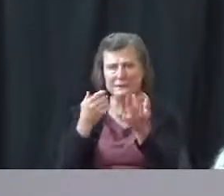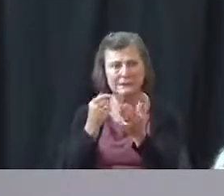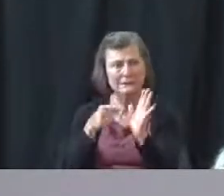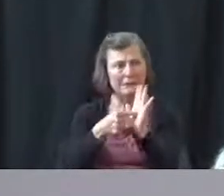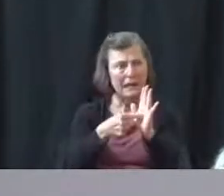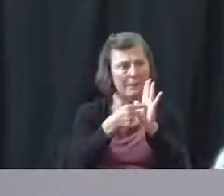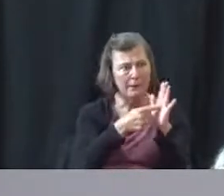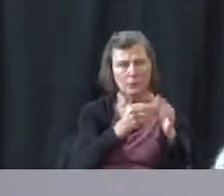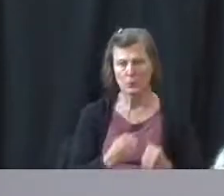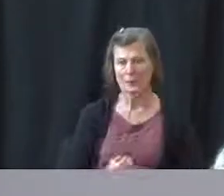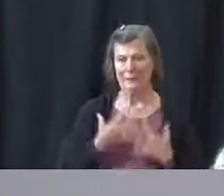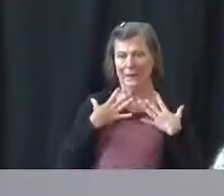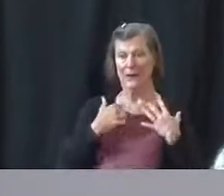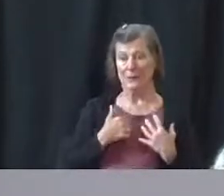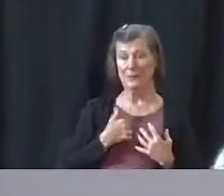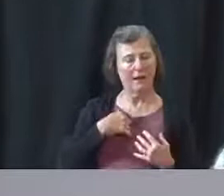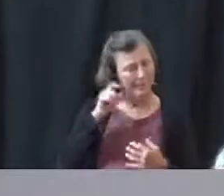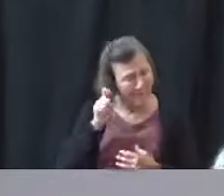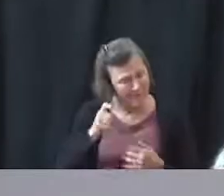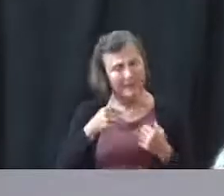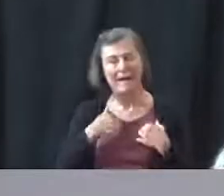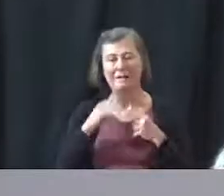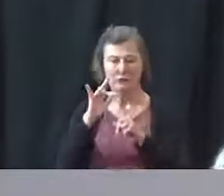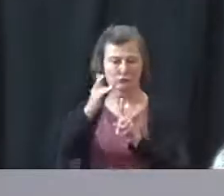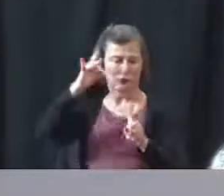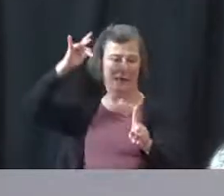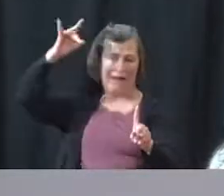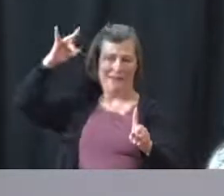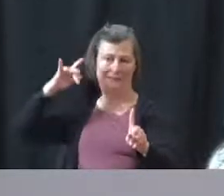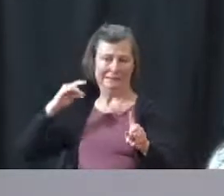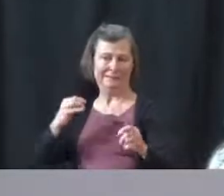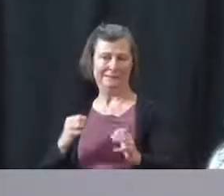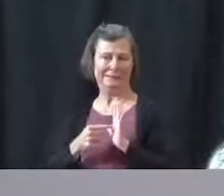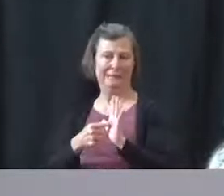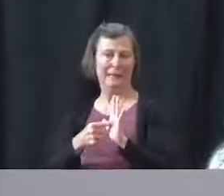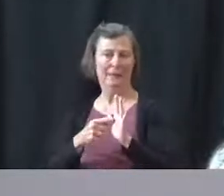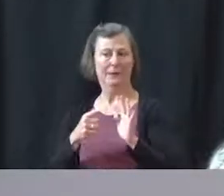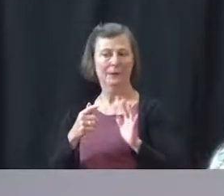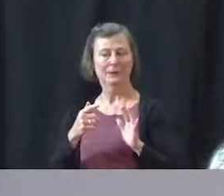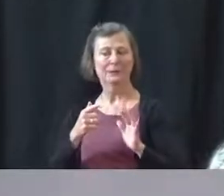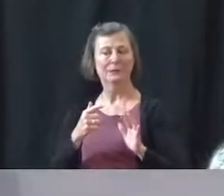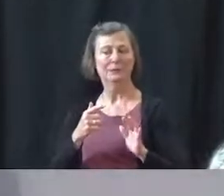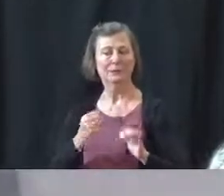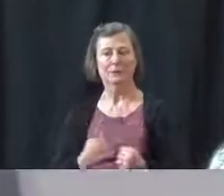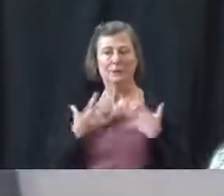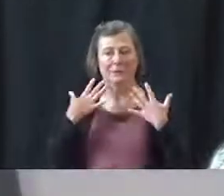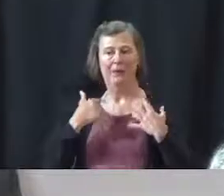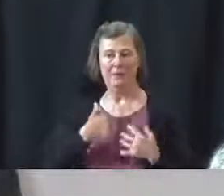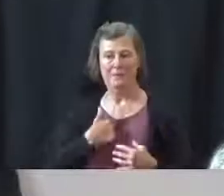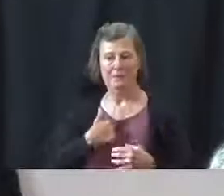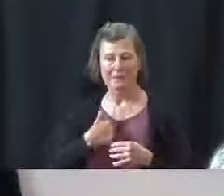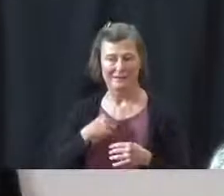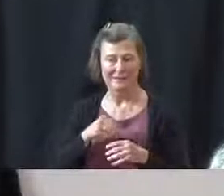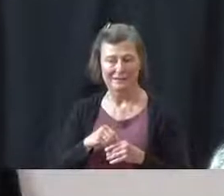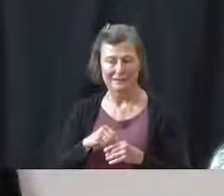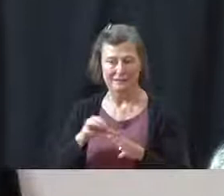I absolutely have to have shining examples to inspire me in my spiritual life.